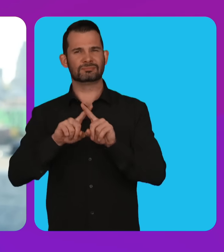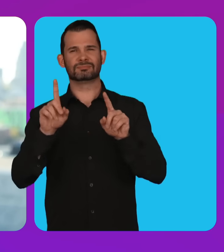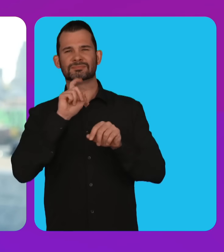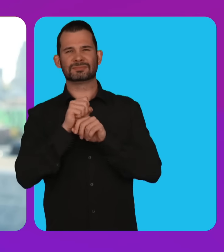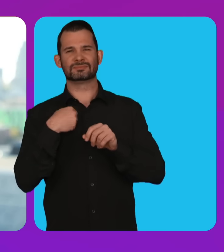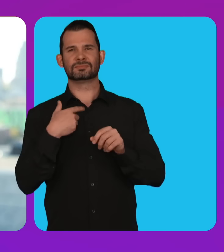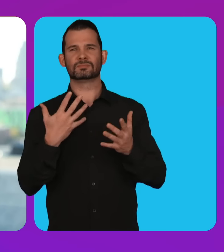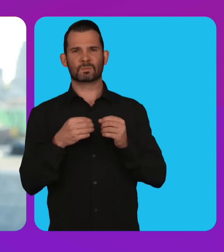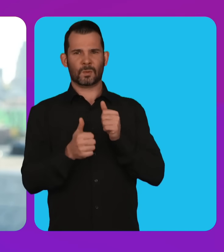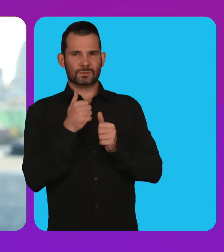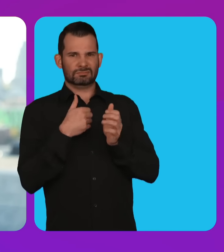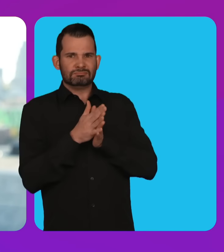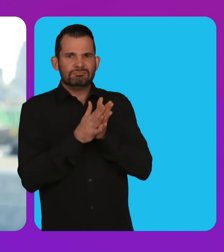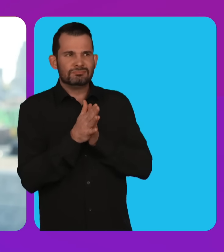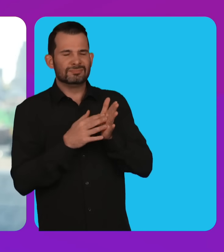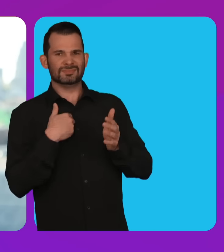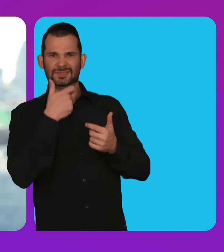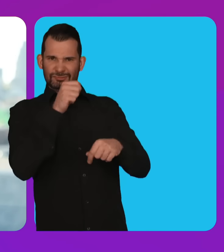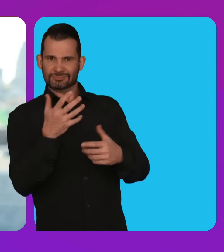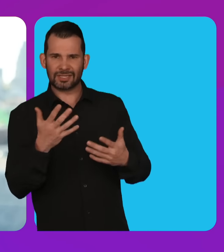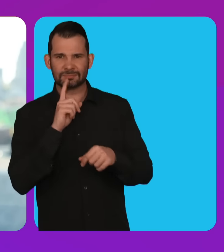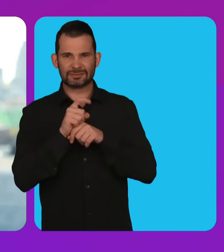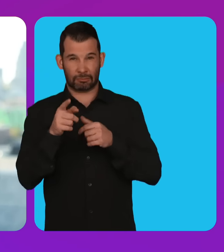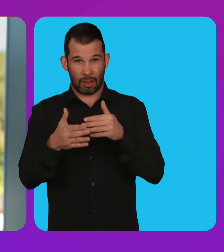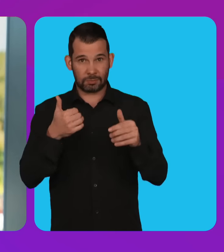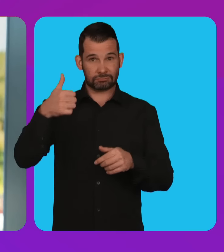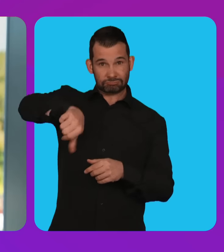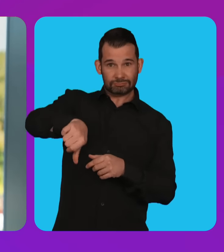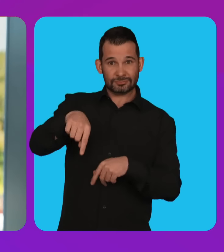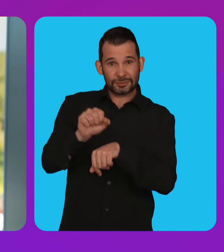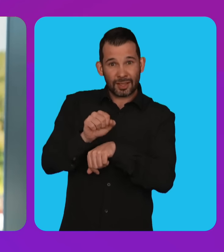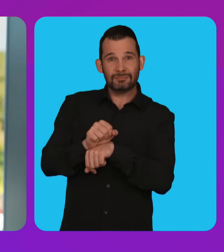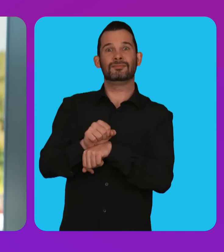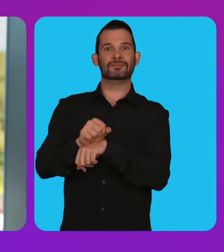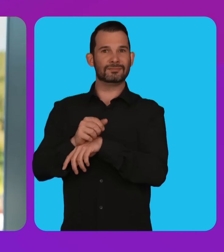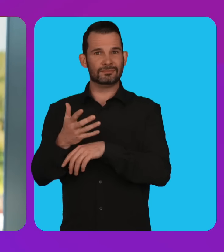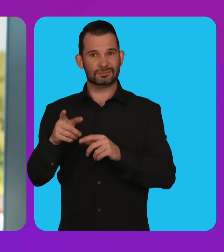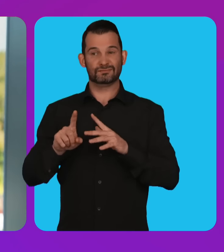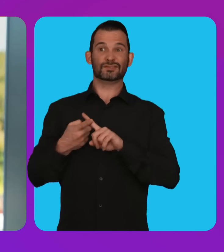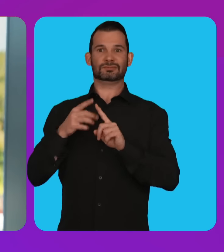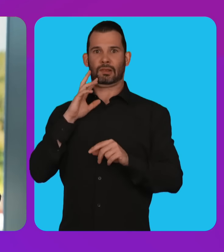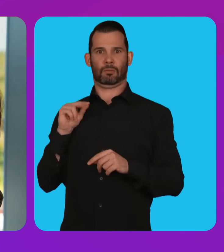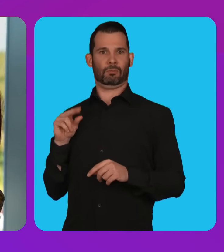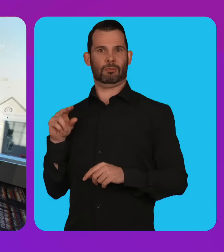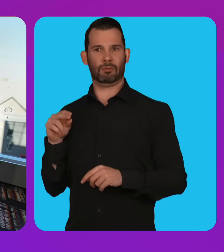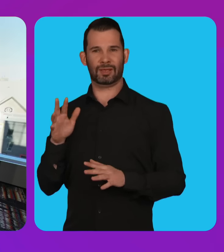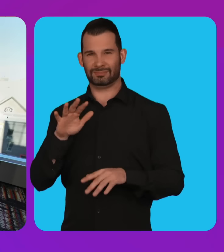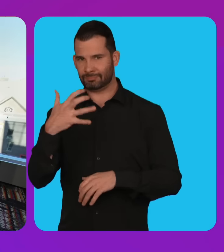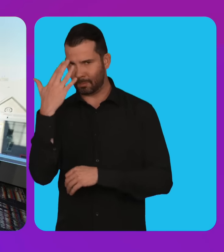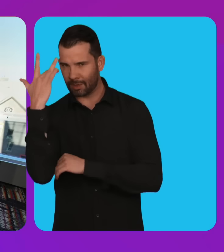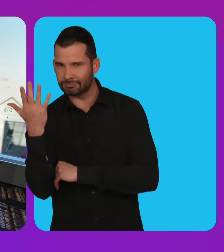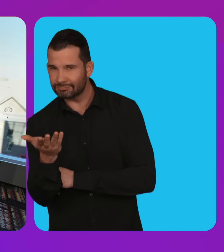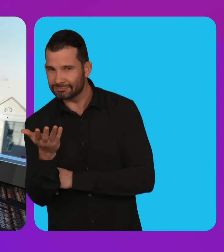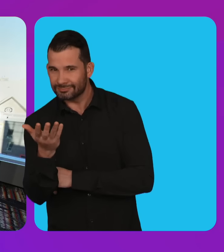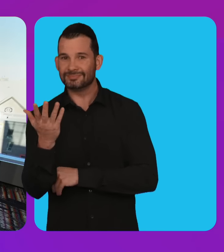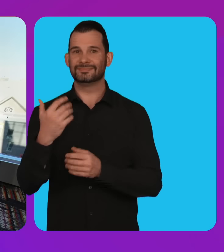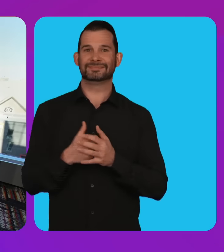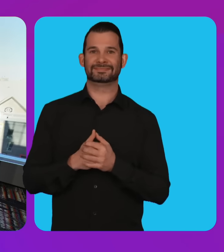but what's really intriguing to me is that you nearly didn't take the job. You'd initially said, no. I'd love to know why.